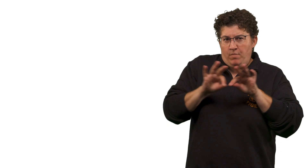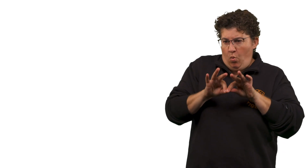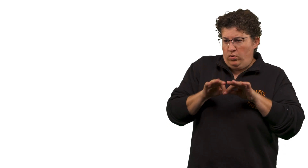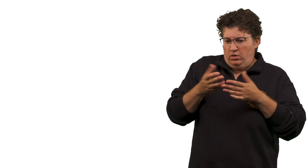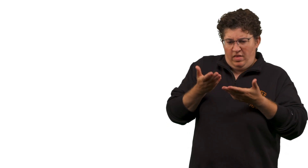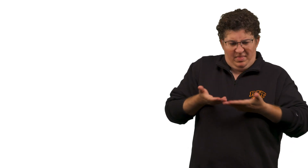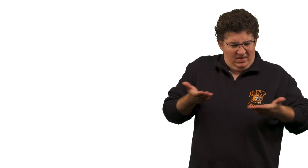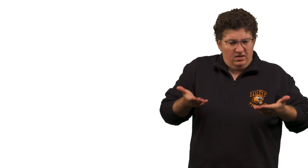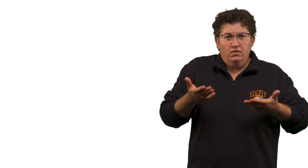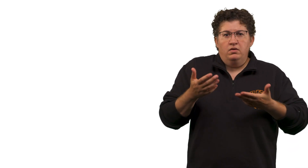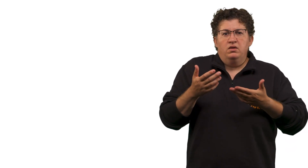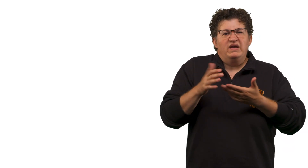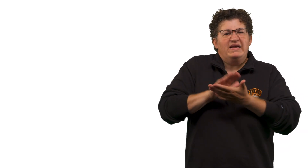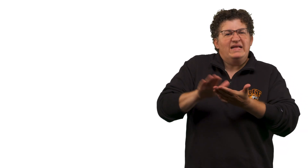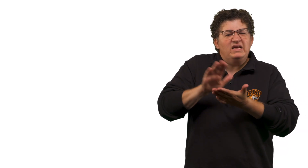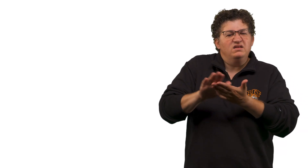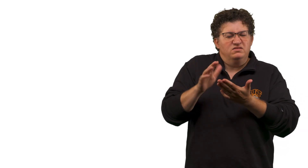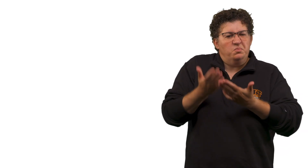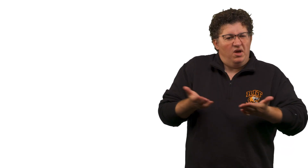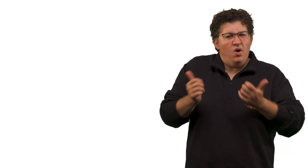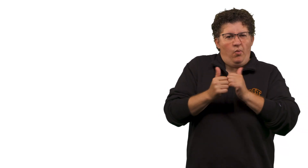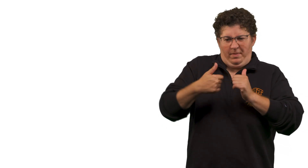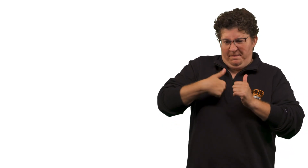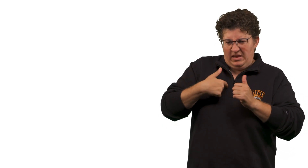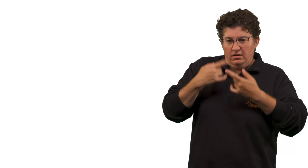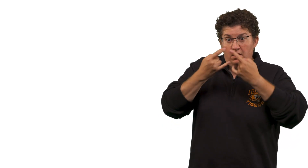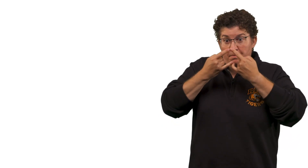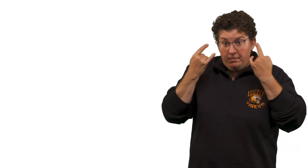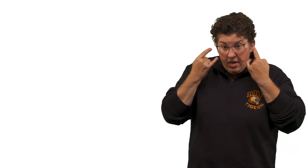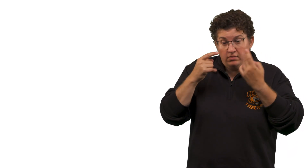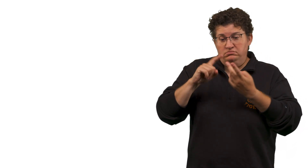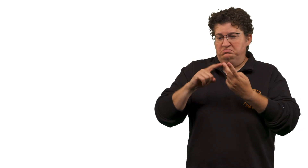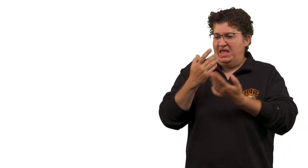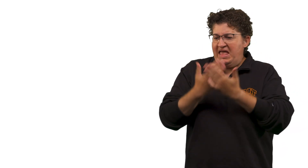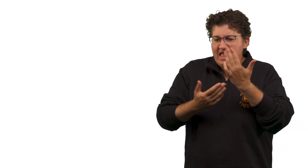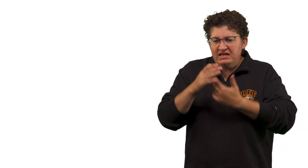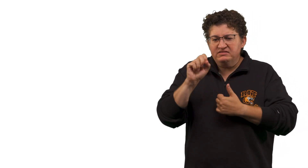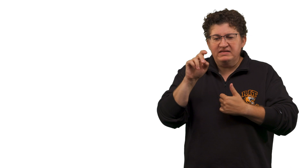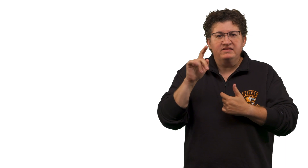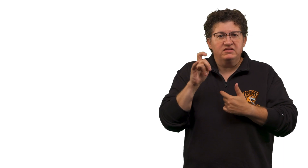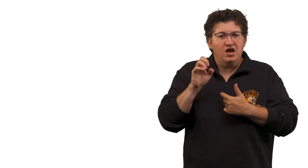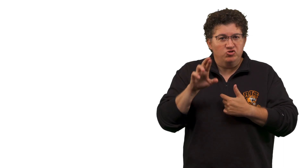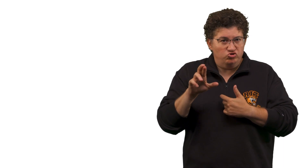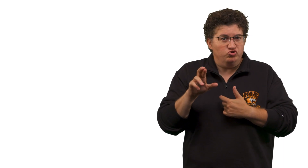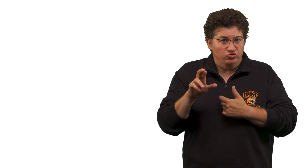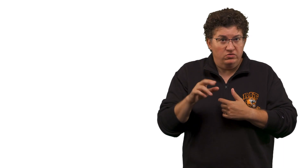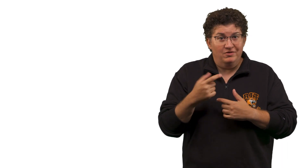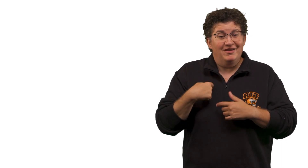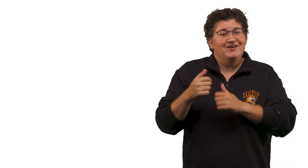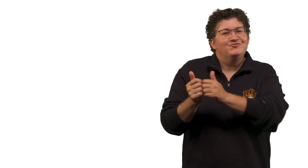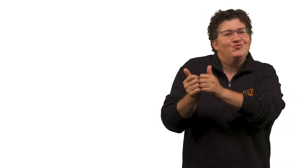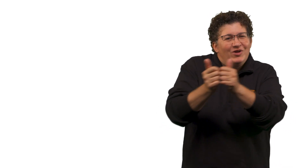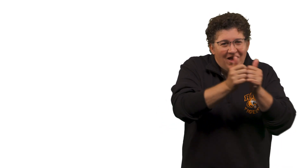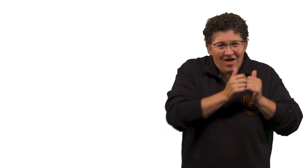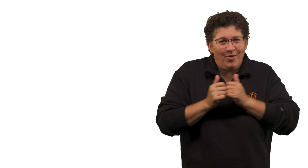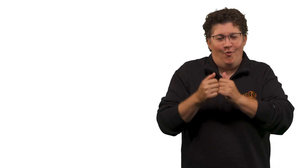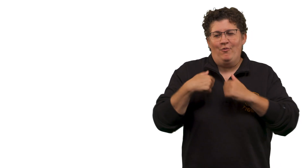keeping important supplies with me at all times such as: masks, hand sanitizer, etc.